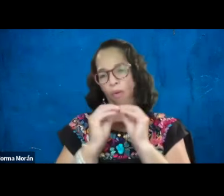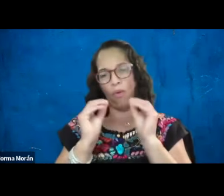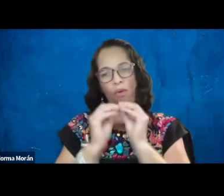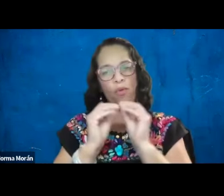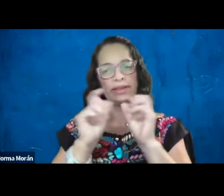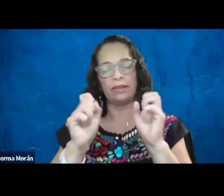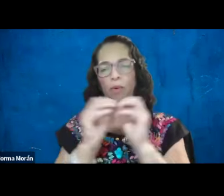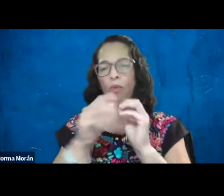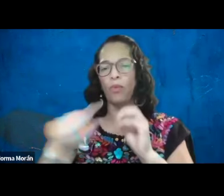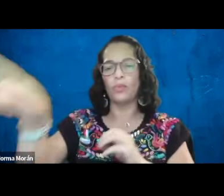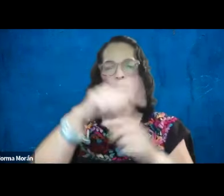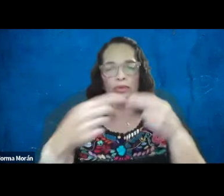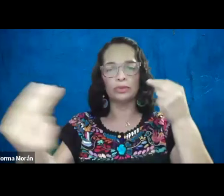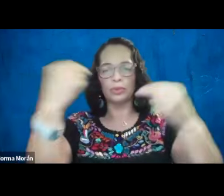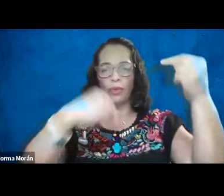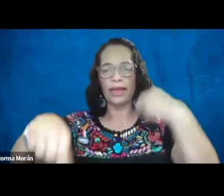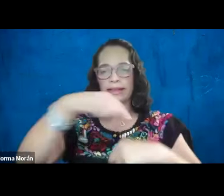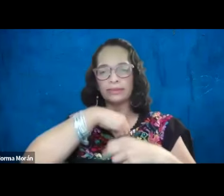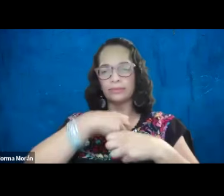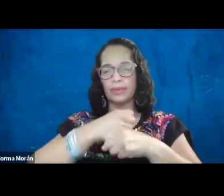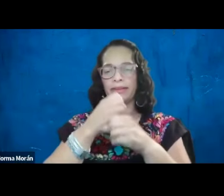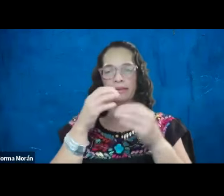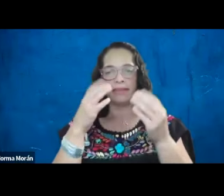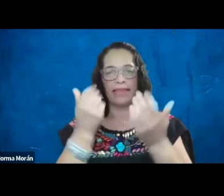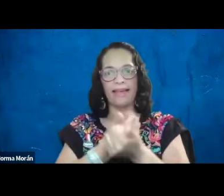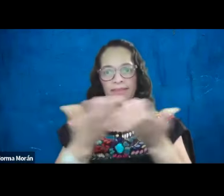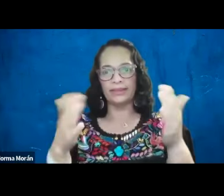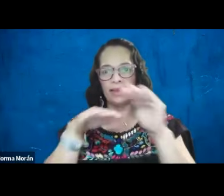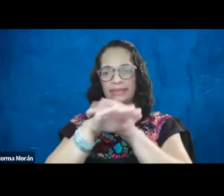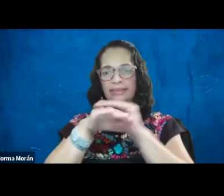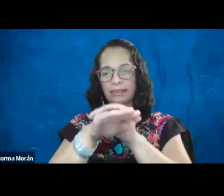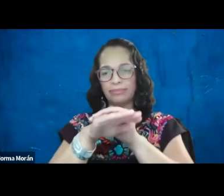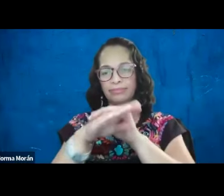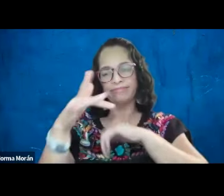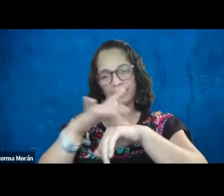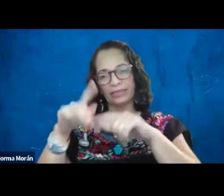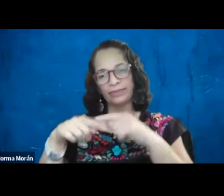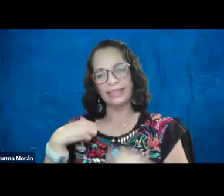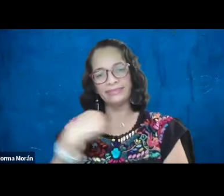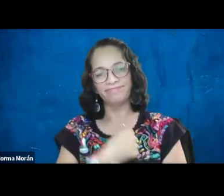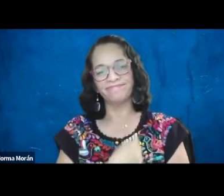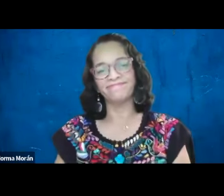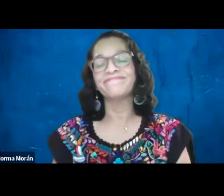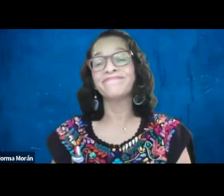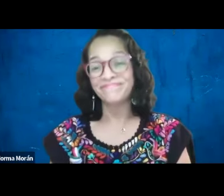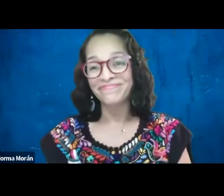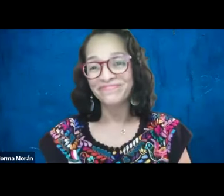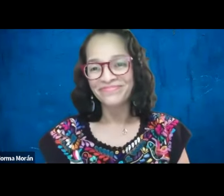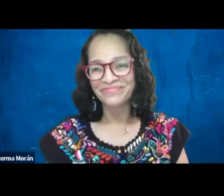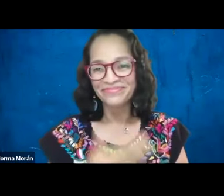resource and we need more, more people to join us and to make sure that everything is accessible.